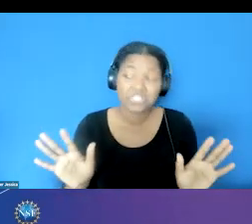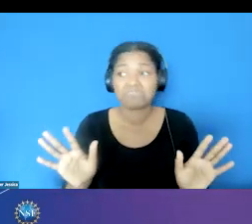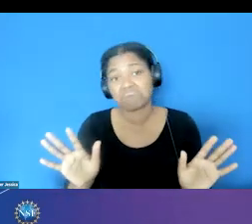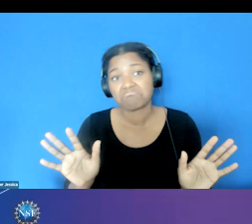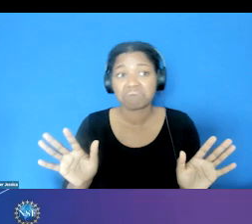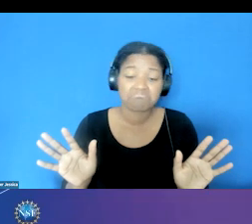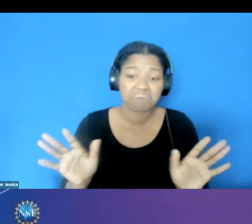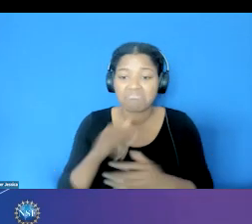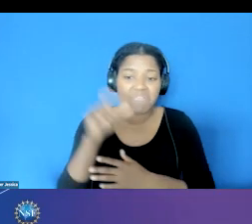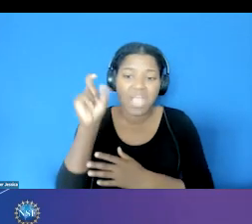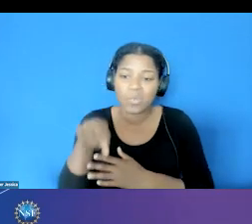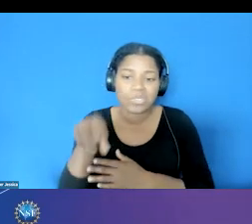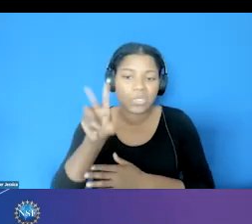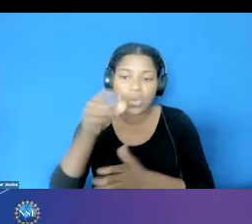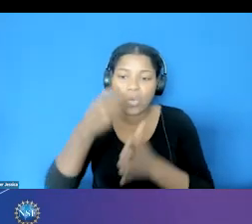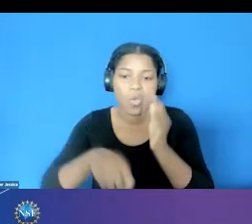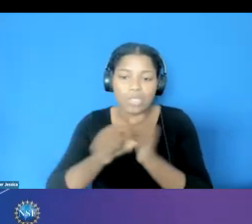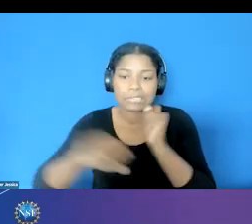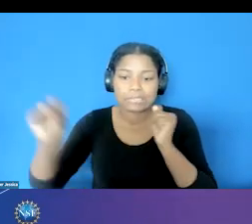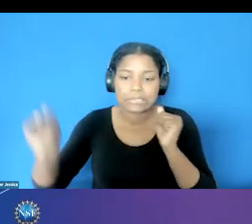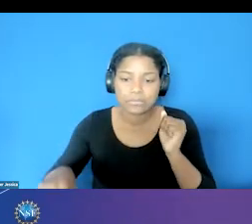Therefore, I don't need that no-cost extension.